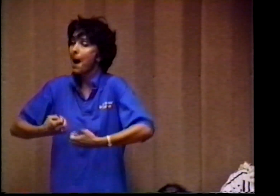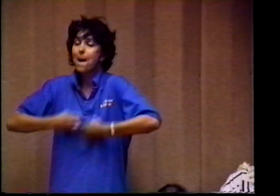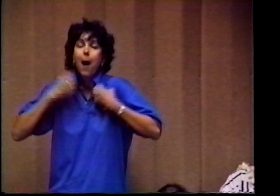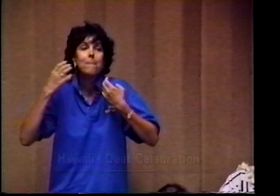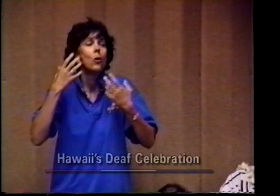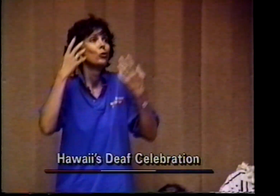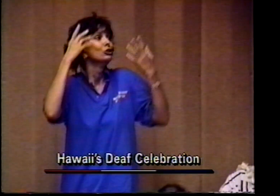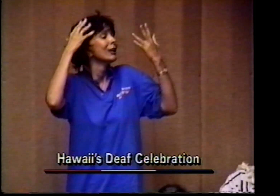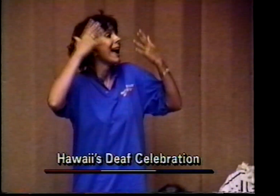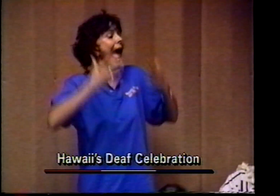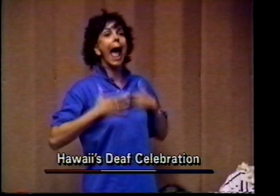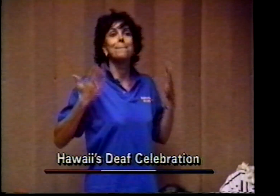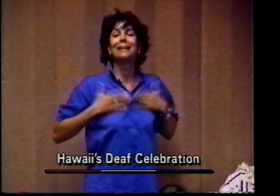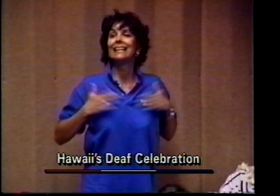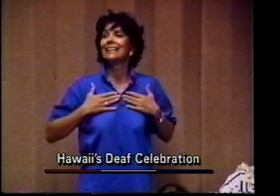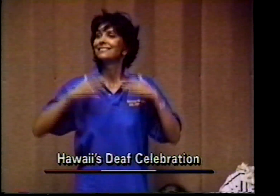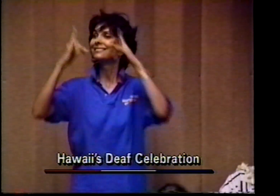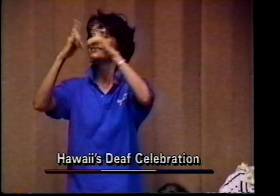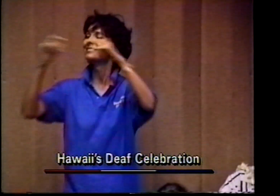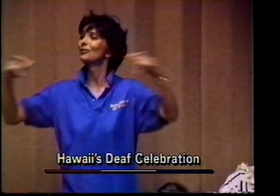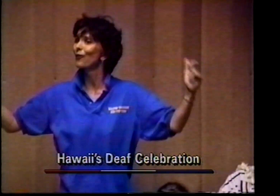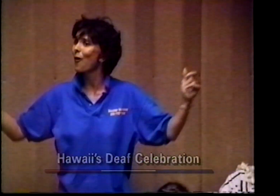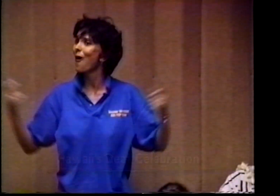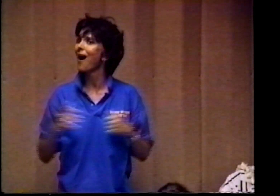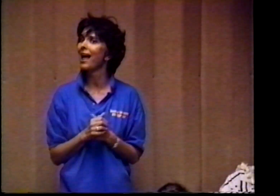To be able to share information, emotions, and expressions."